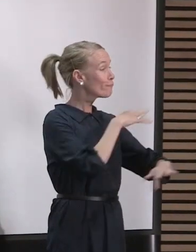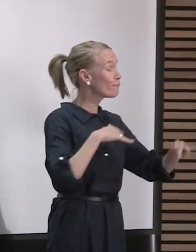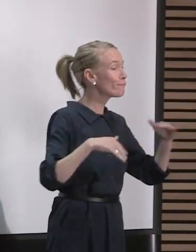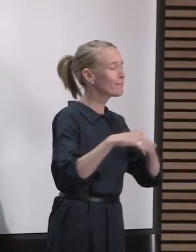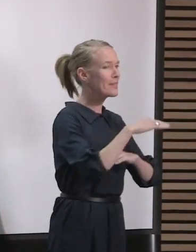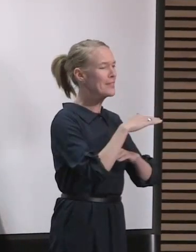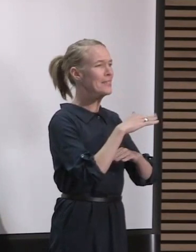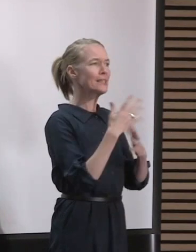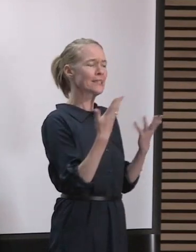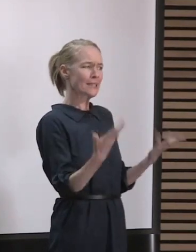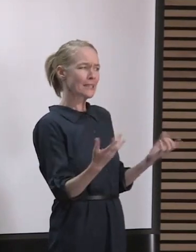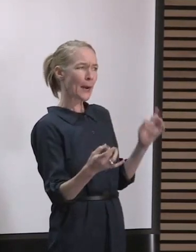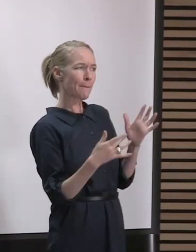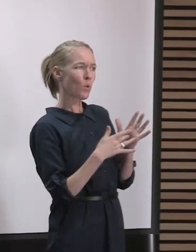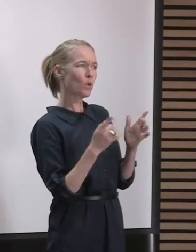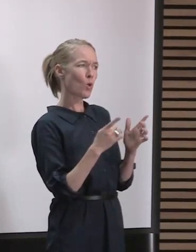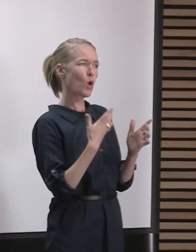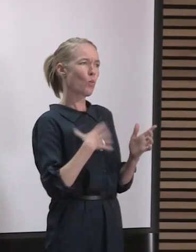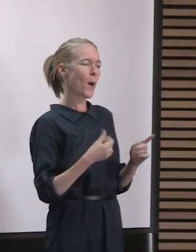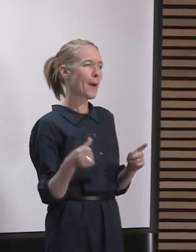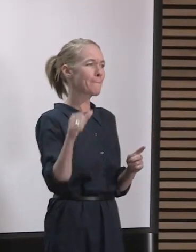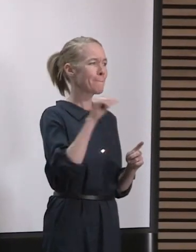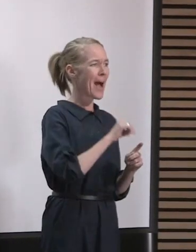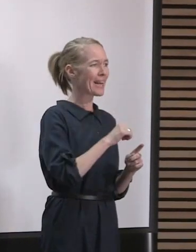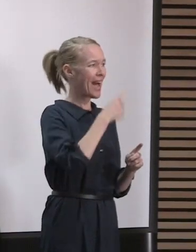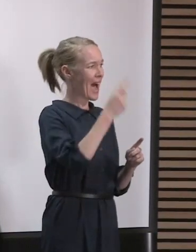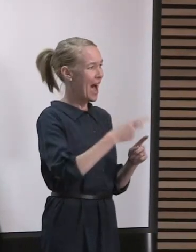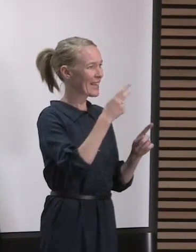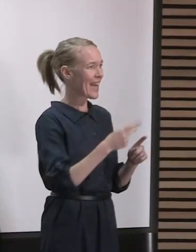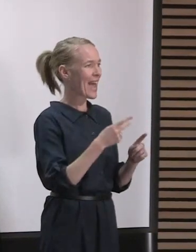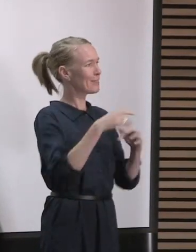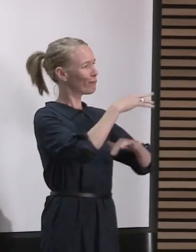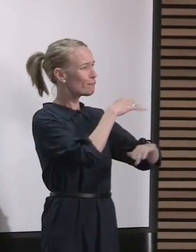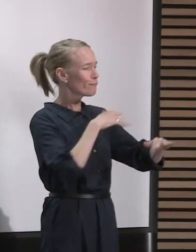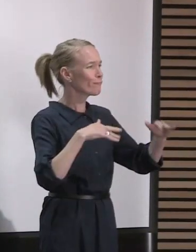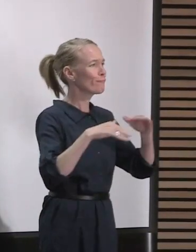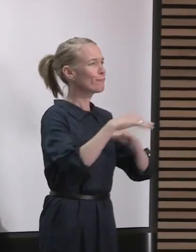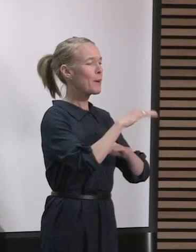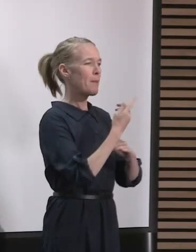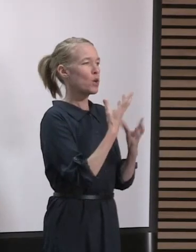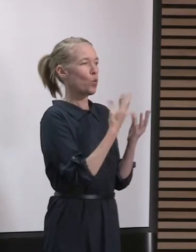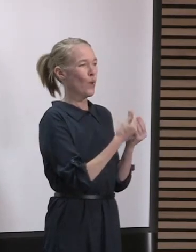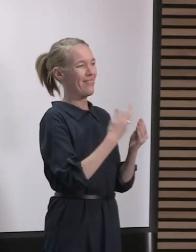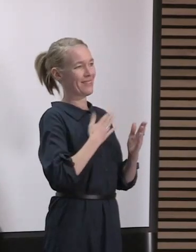quite a lot of time in level 1. And what weapon want to do